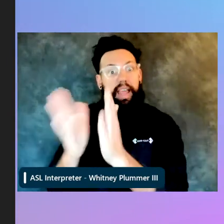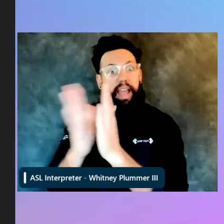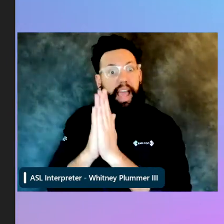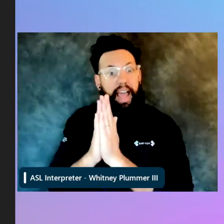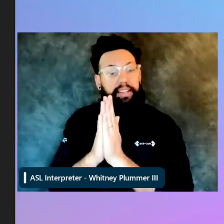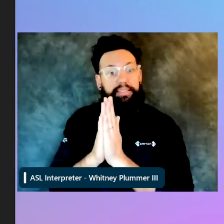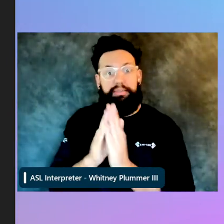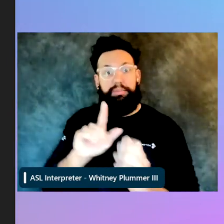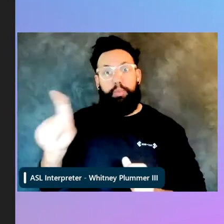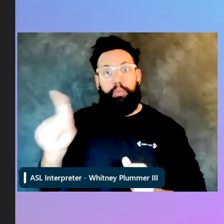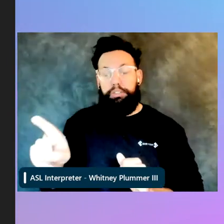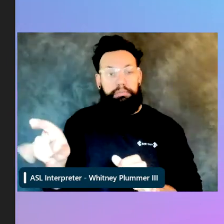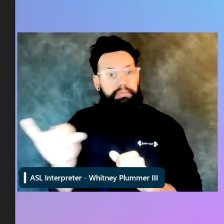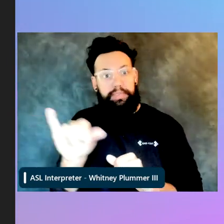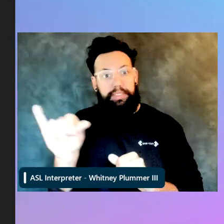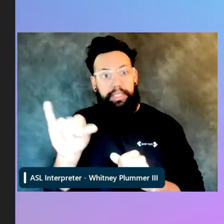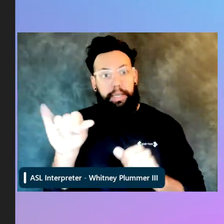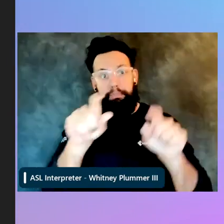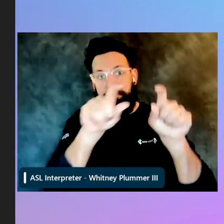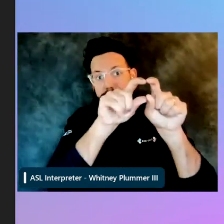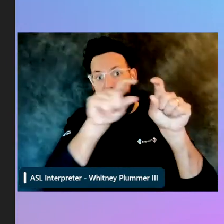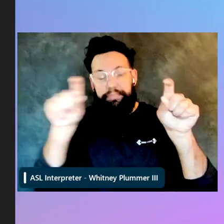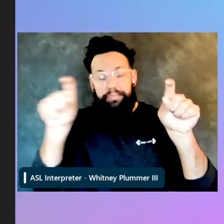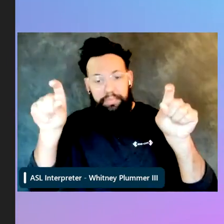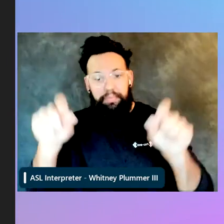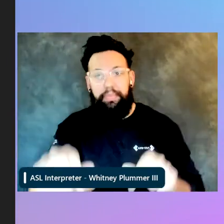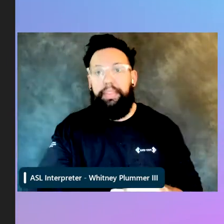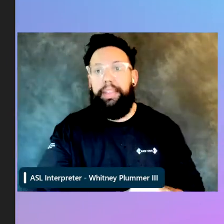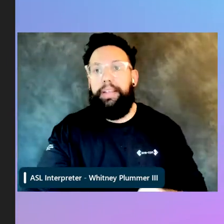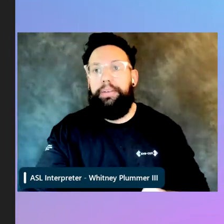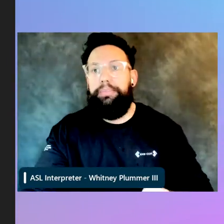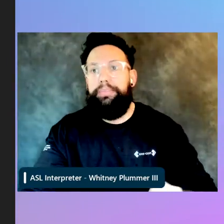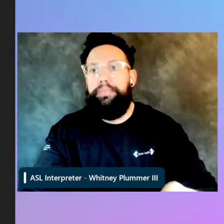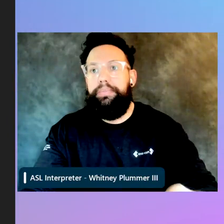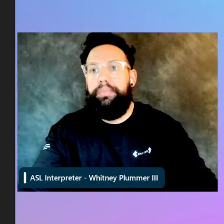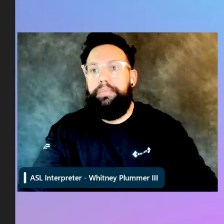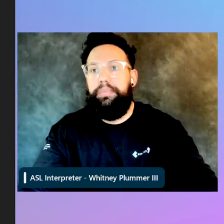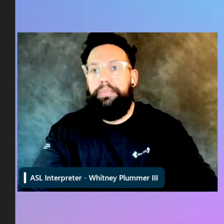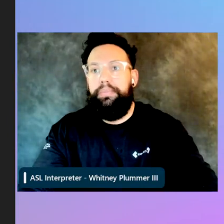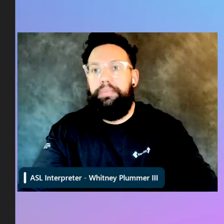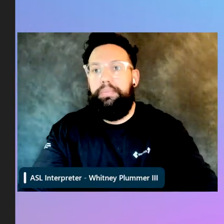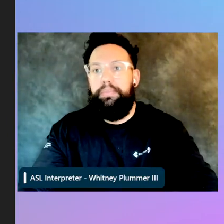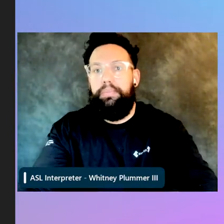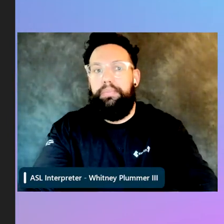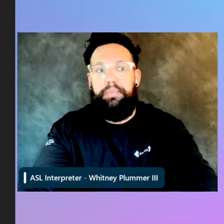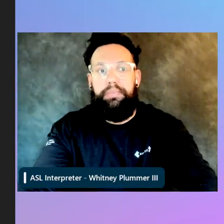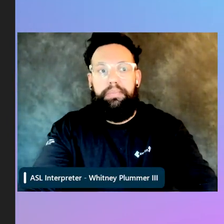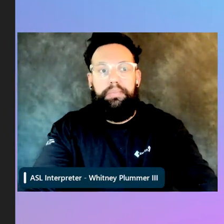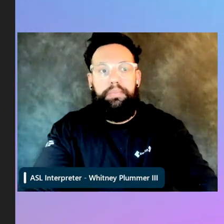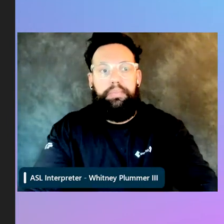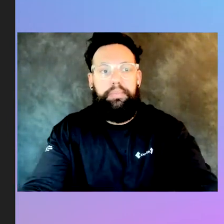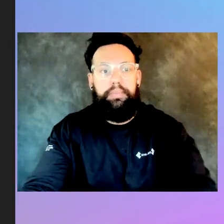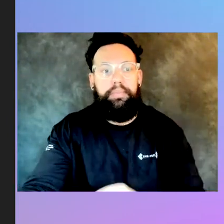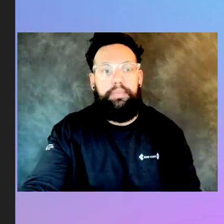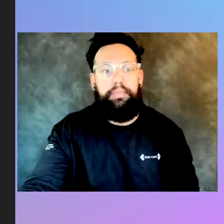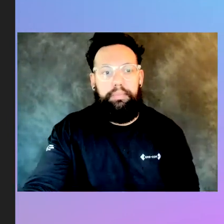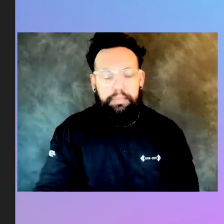responsive and from Unsplash a royalty free image website